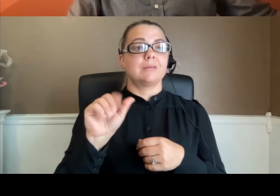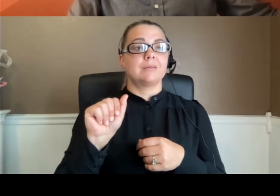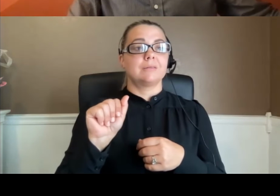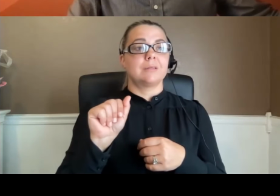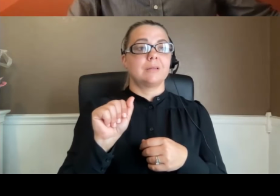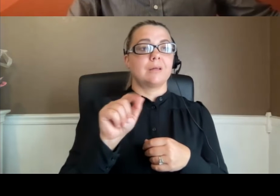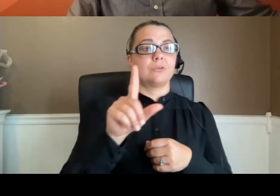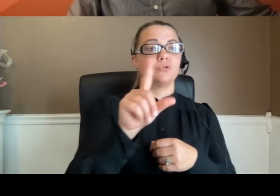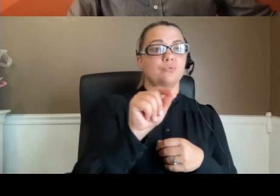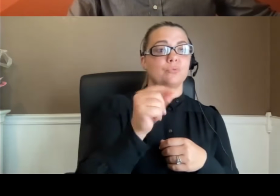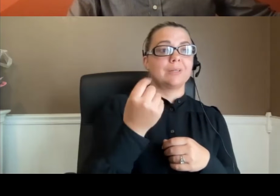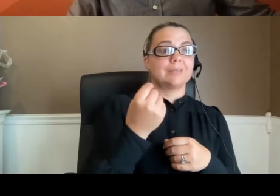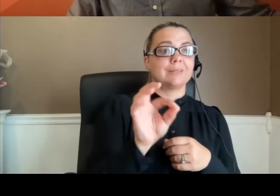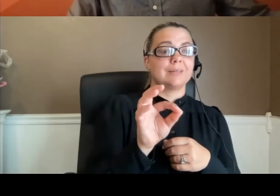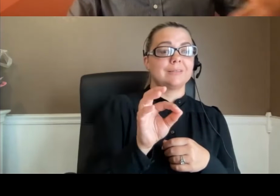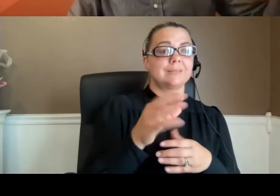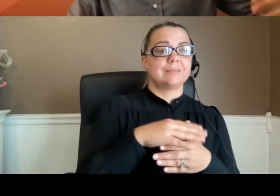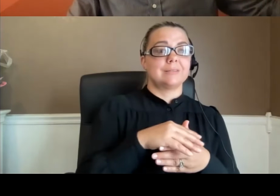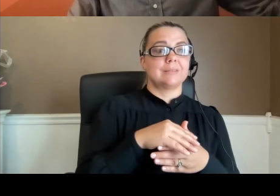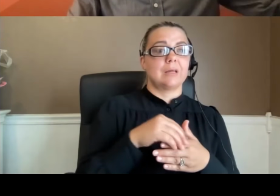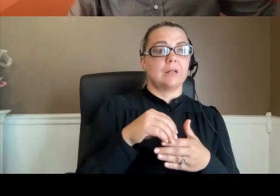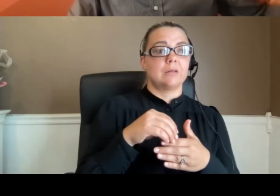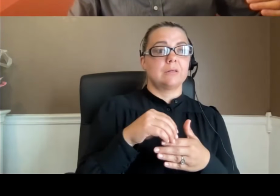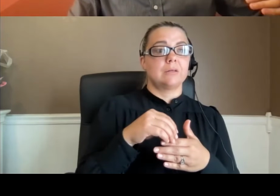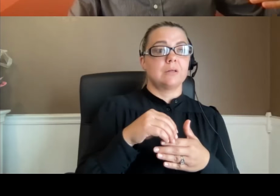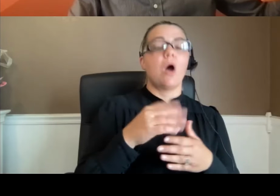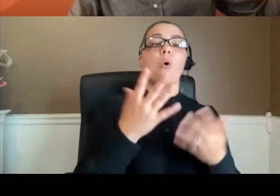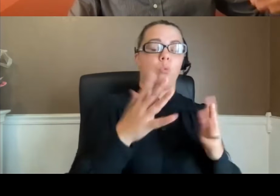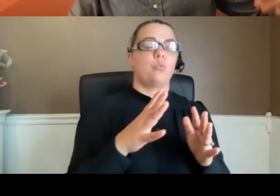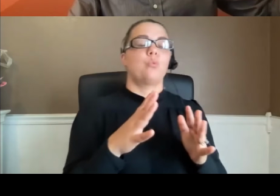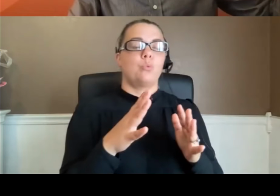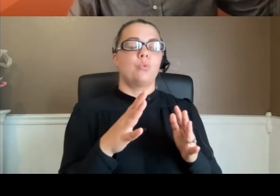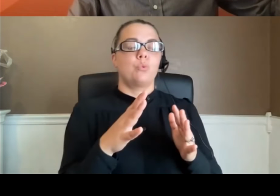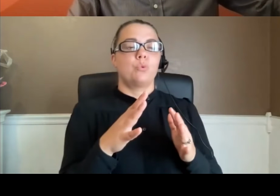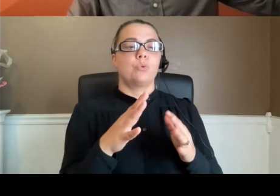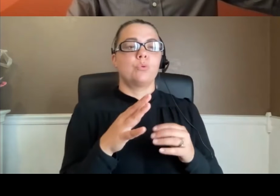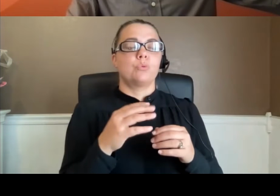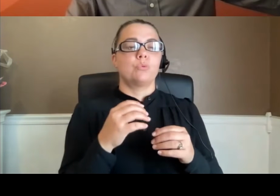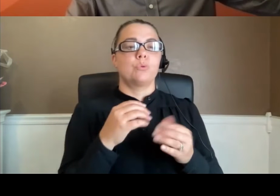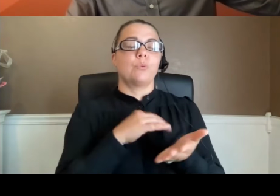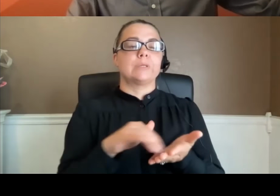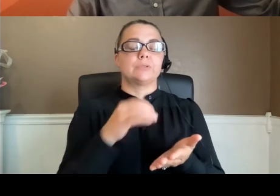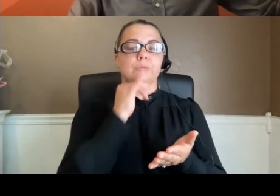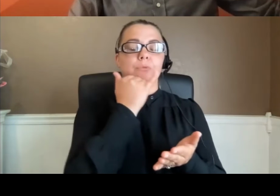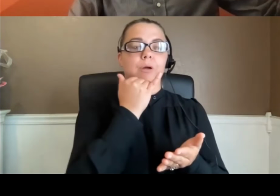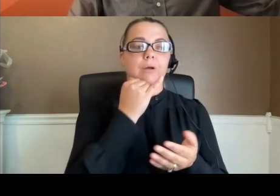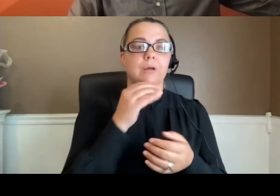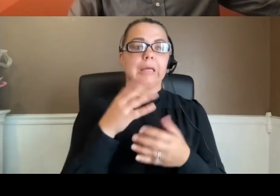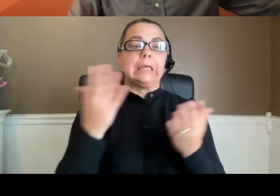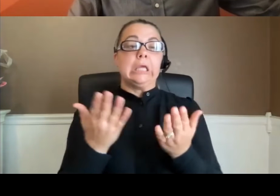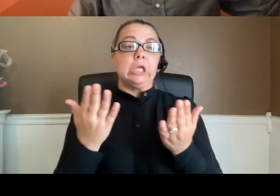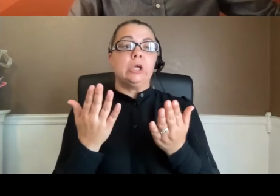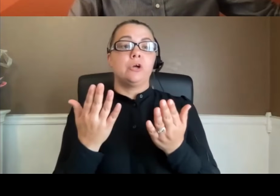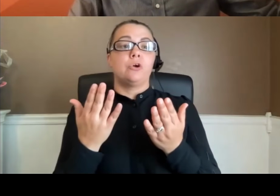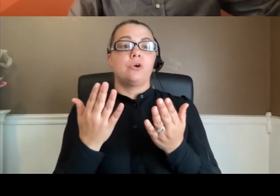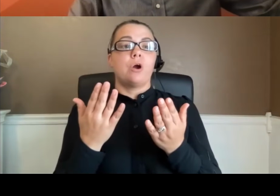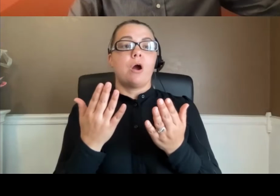oh... the data are in 2019 dollars, excuse me. Here are the trends from highest to lowest from